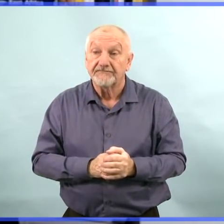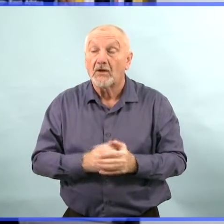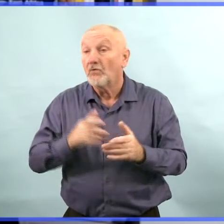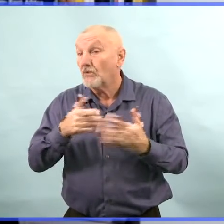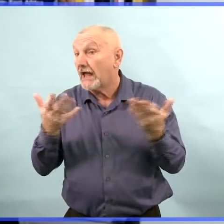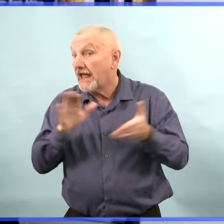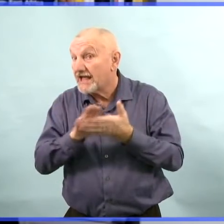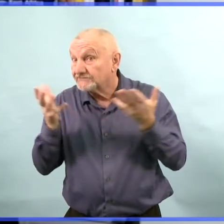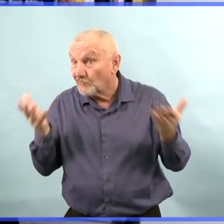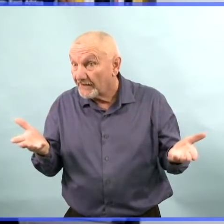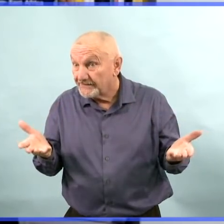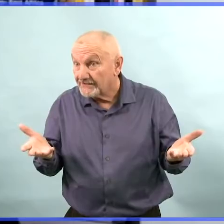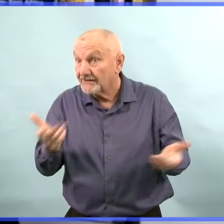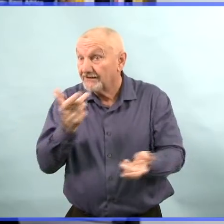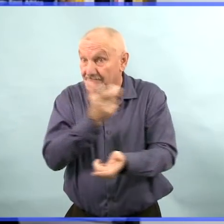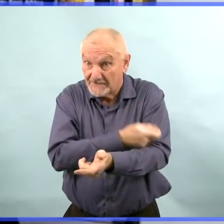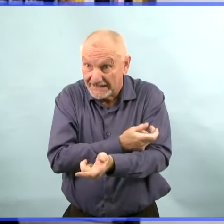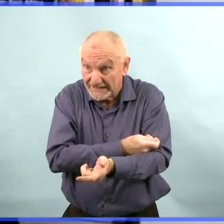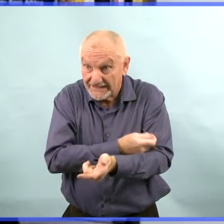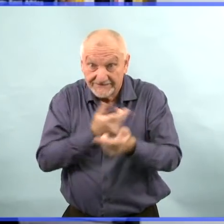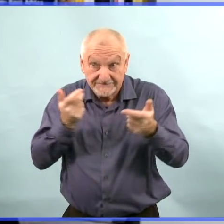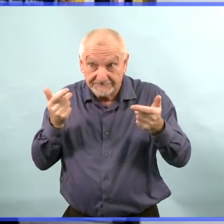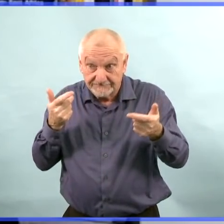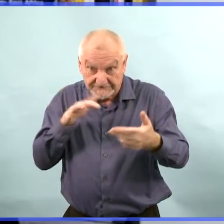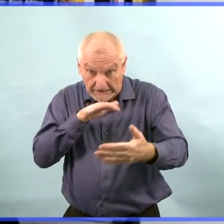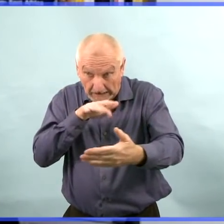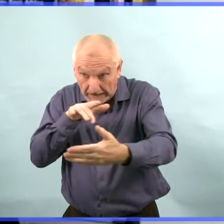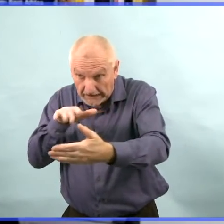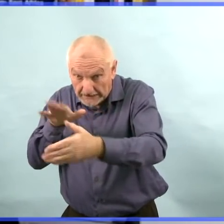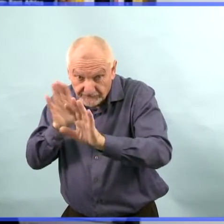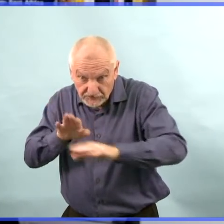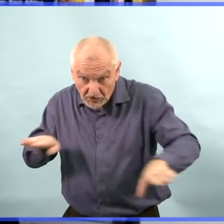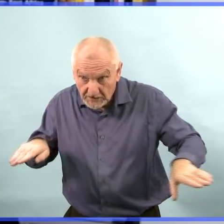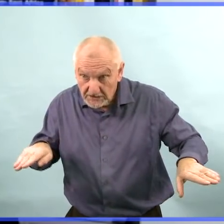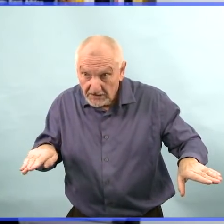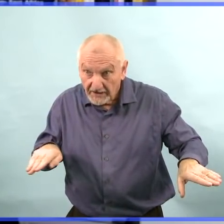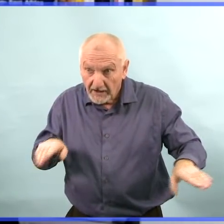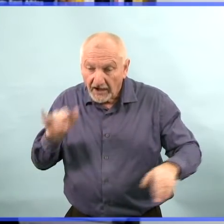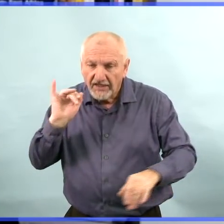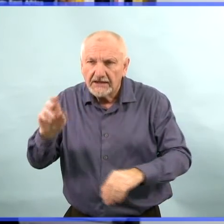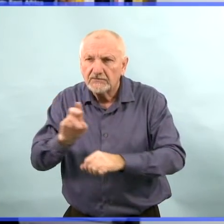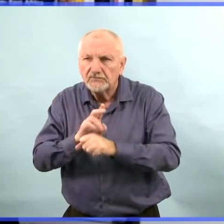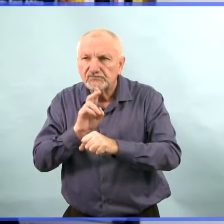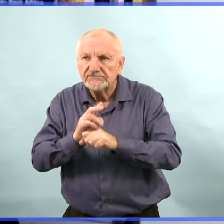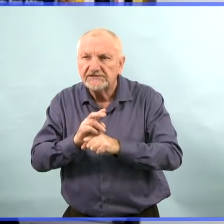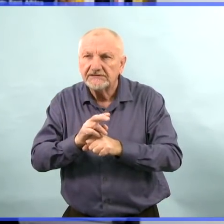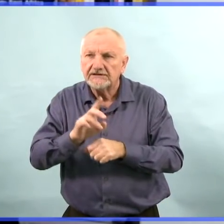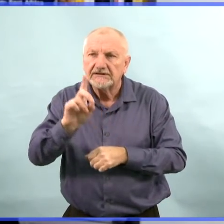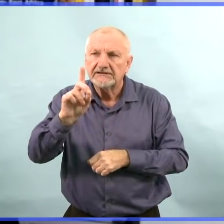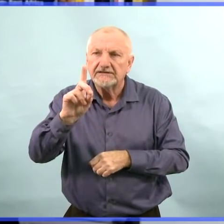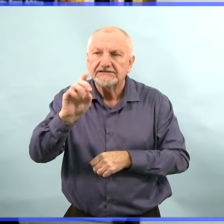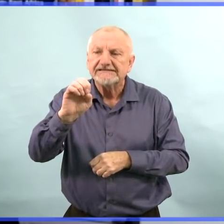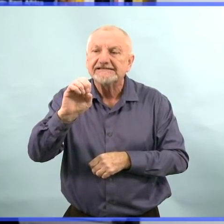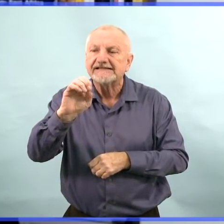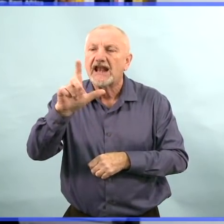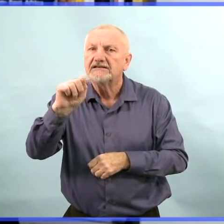variant circulating at that time so the 90 91 efficacy that they saw in the study was looking